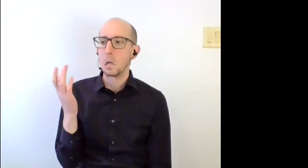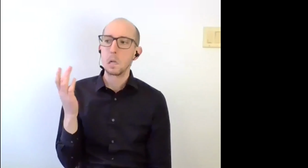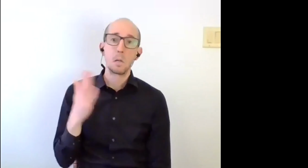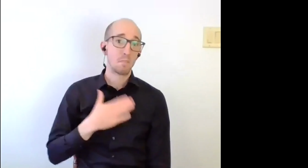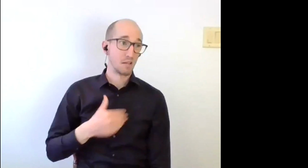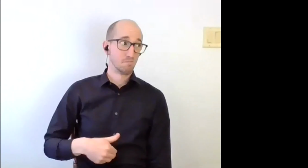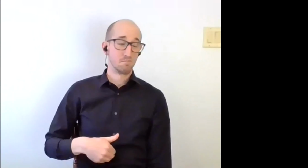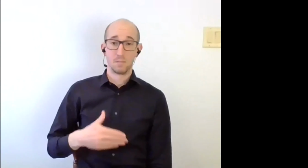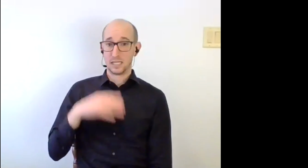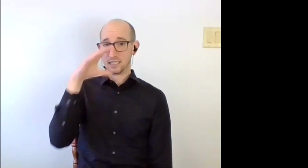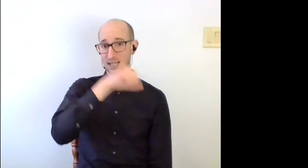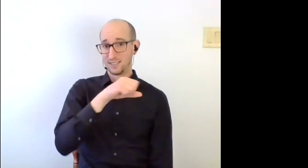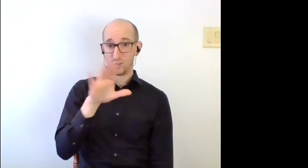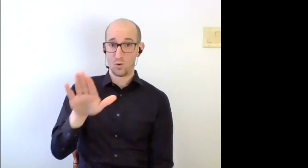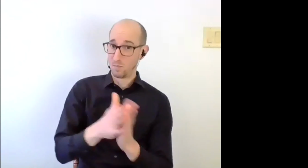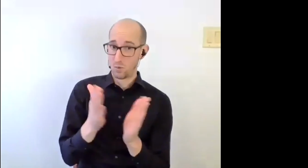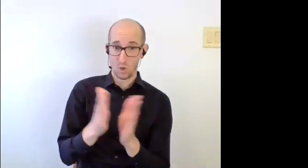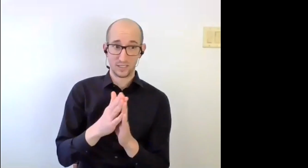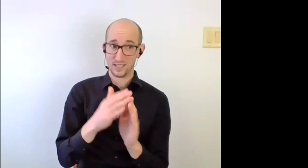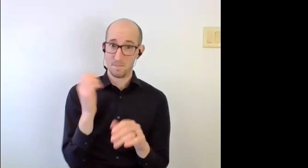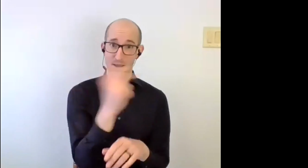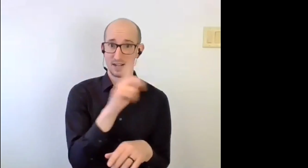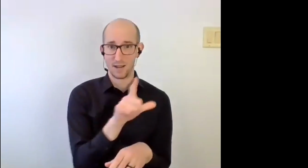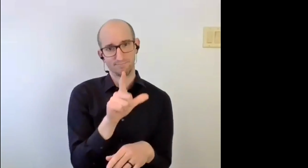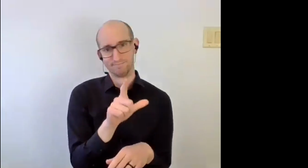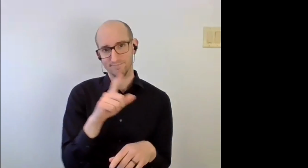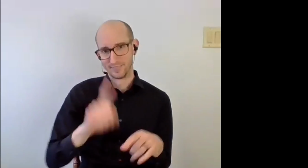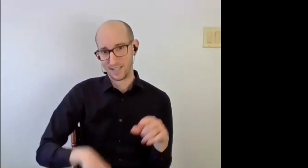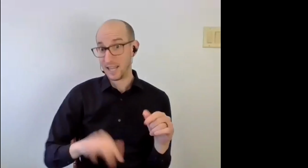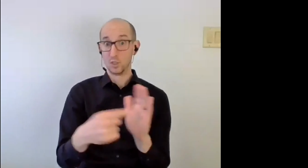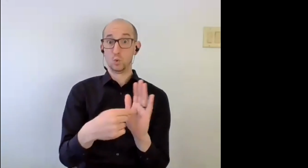operations, just to allow students access to technology.